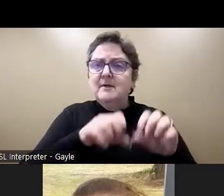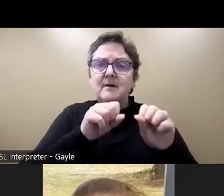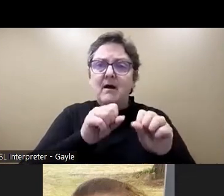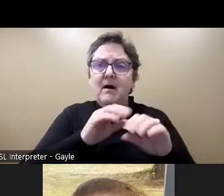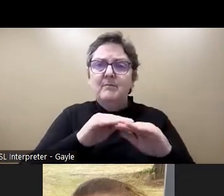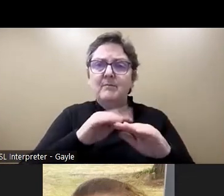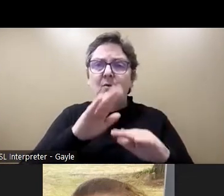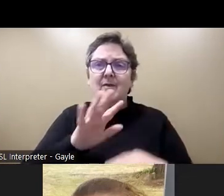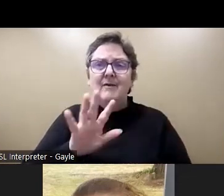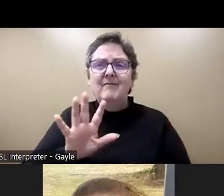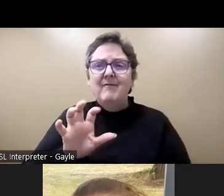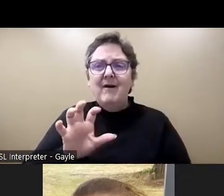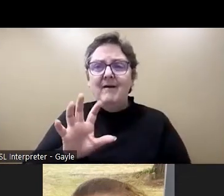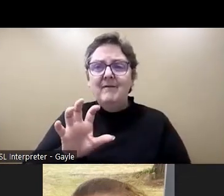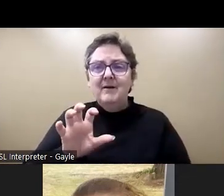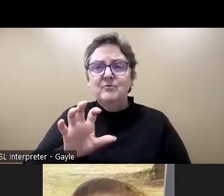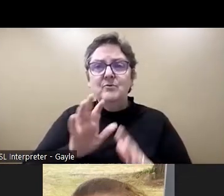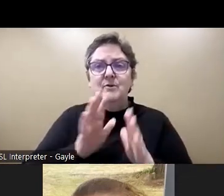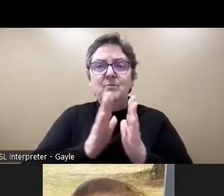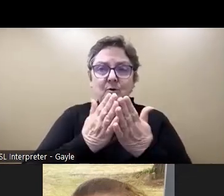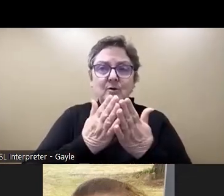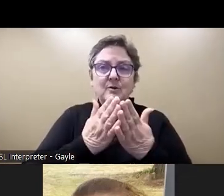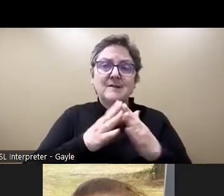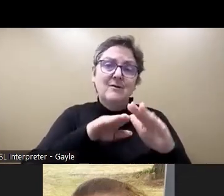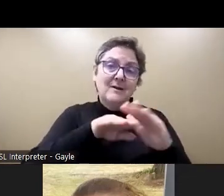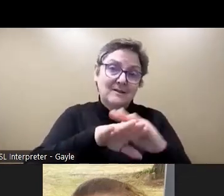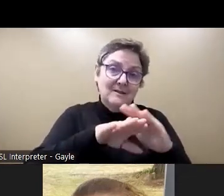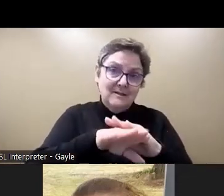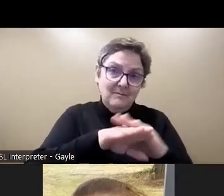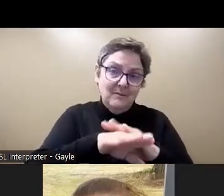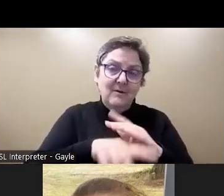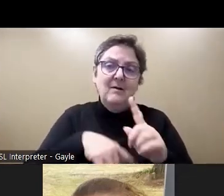accessible books and also creating some sign language,